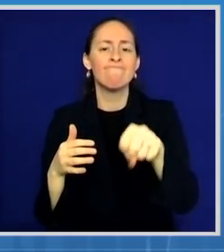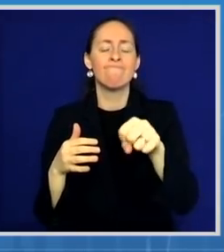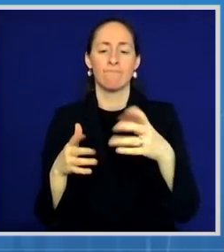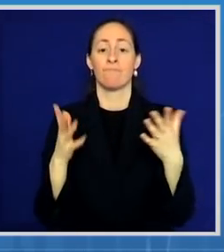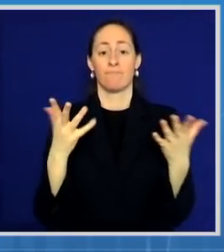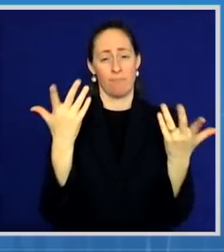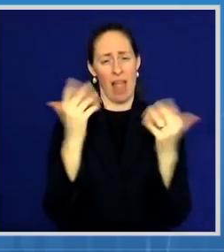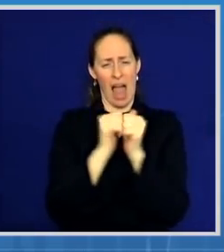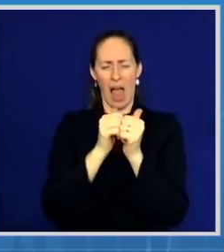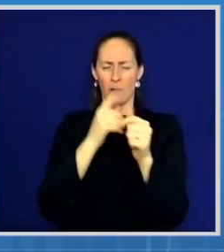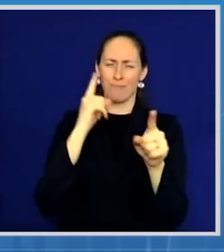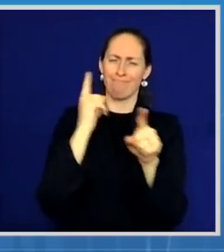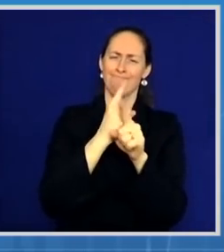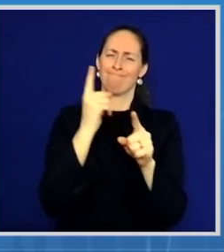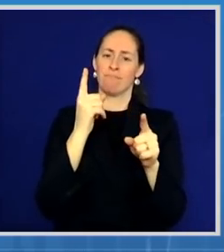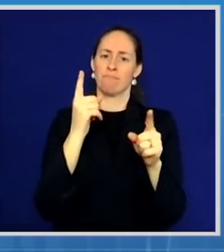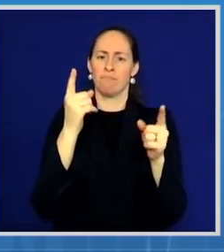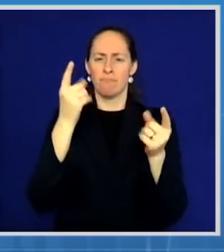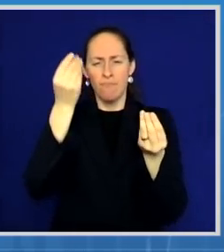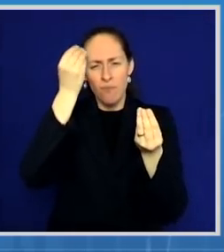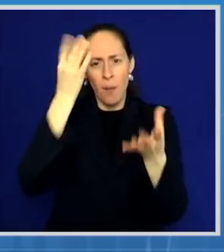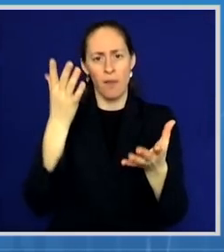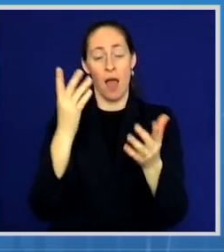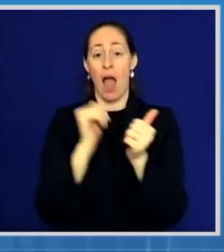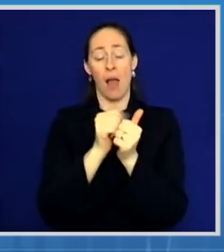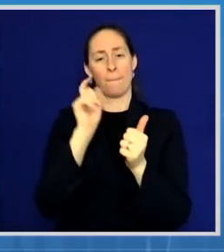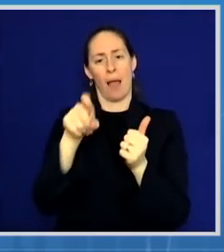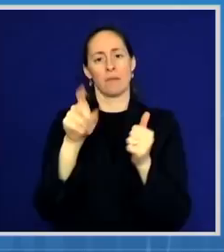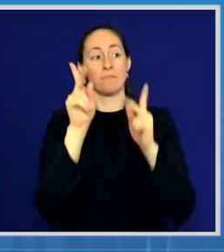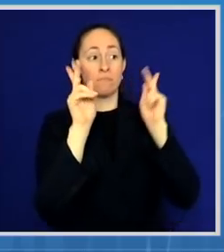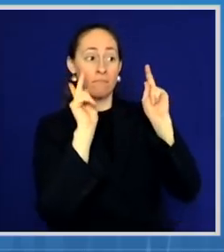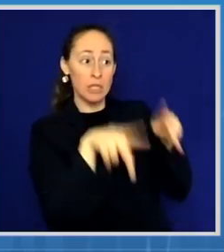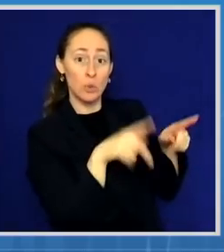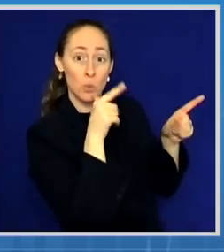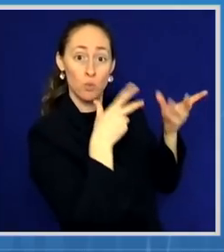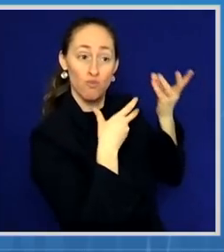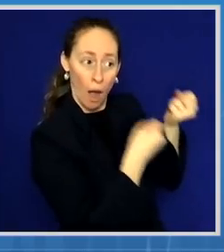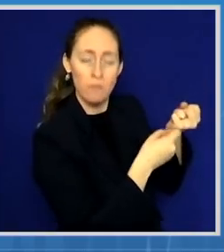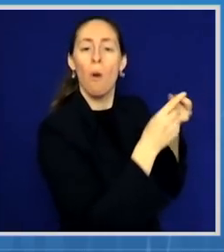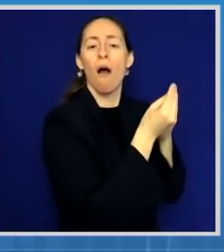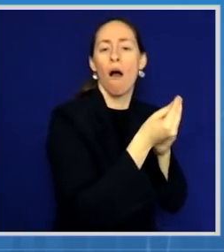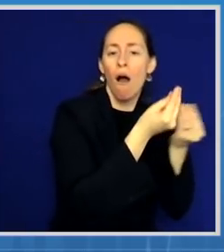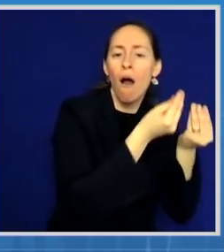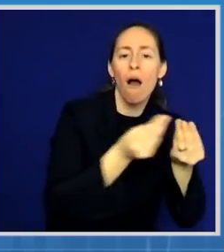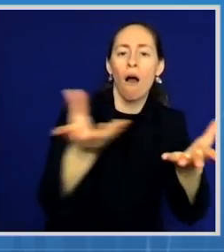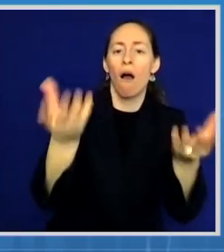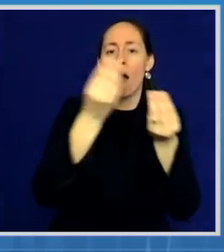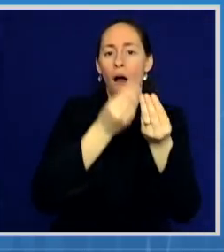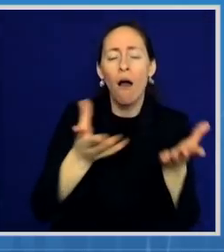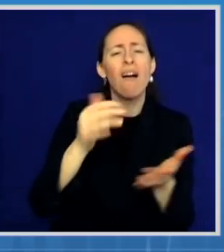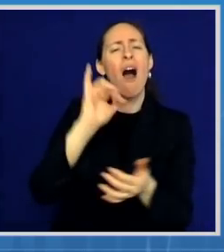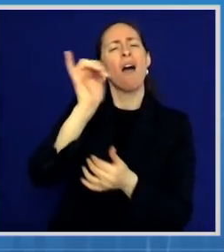Not only the people from government, but also reputable medical sources and experts in communities.